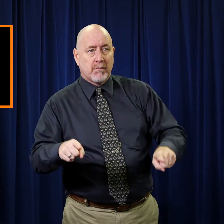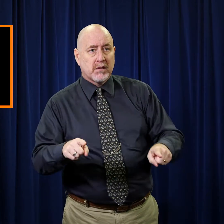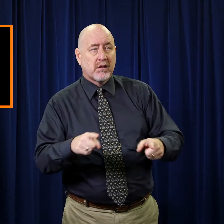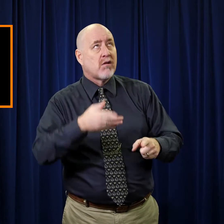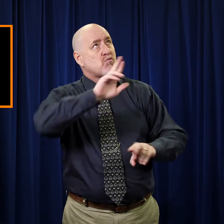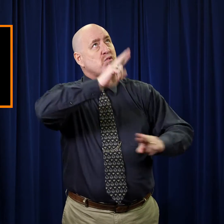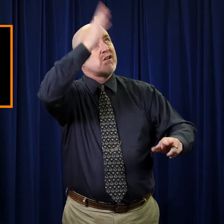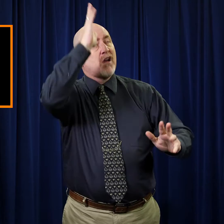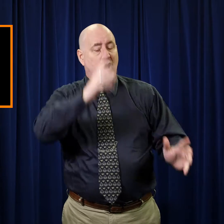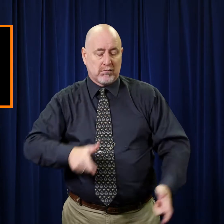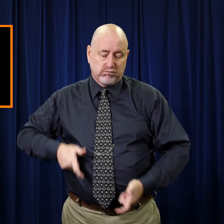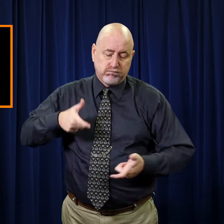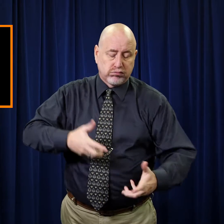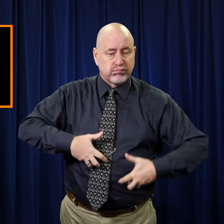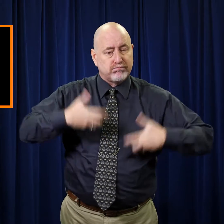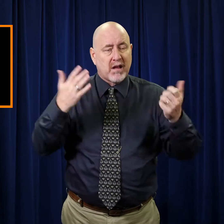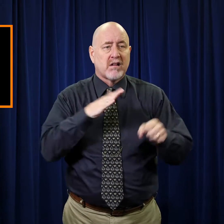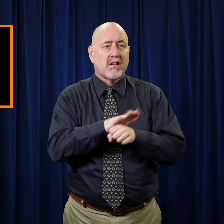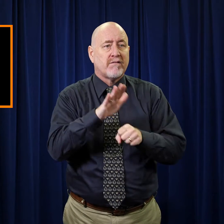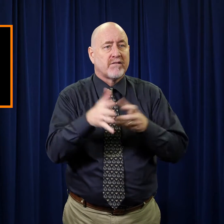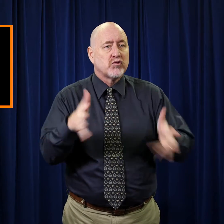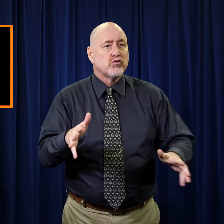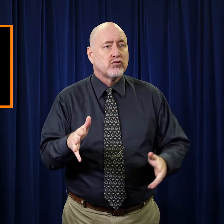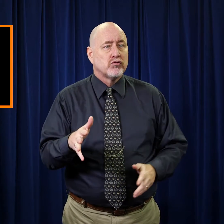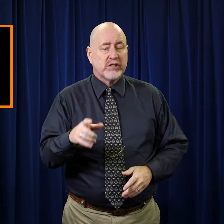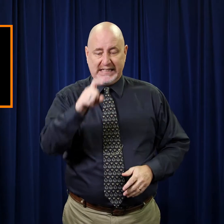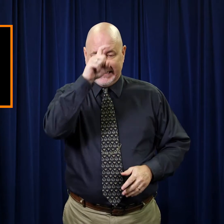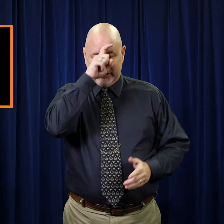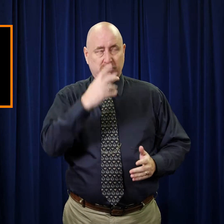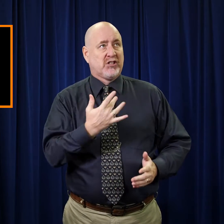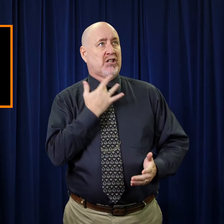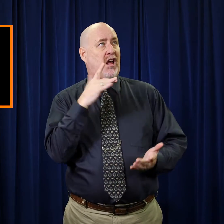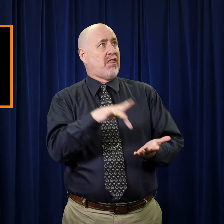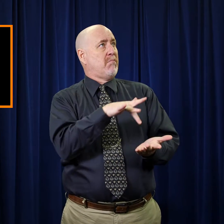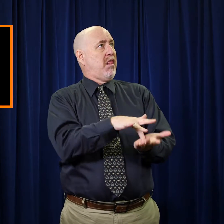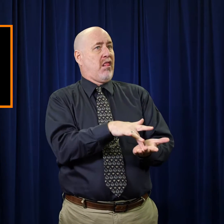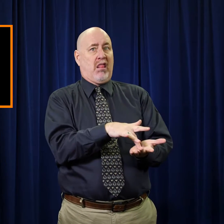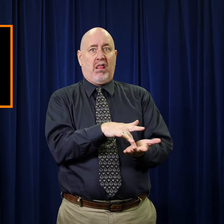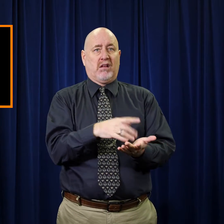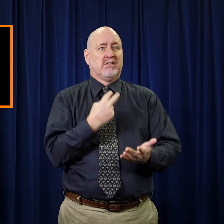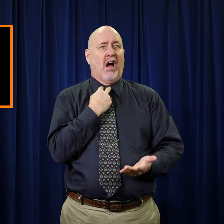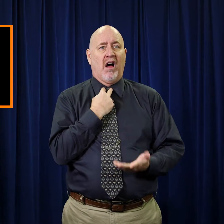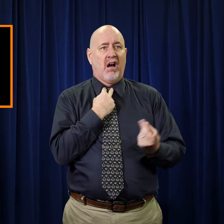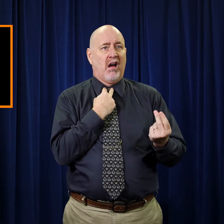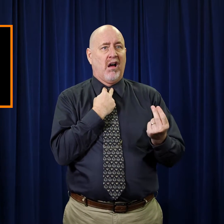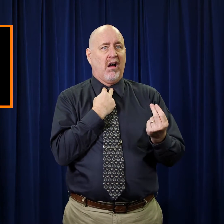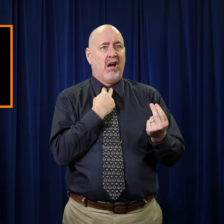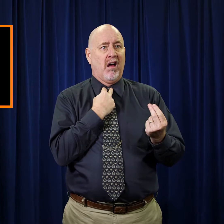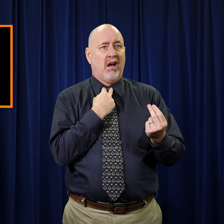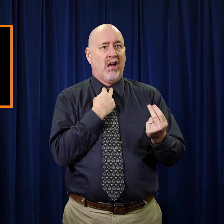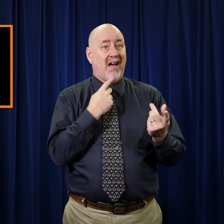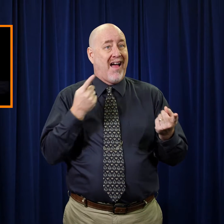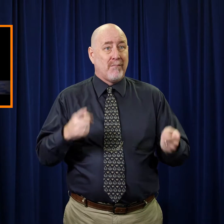wrath to be poured onto the Egyptians. They are stuck in the middle and the